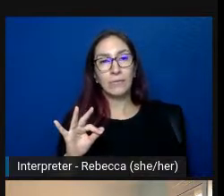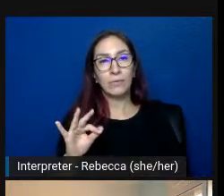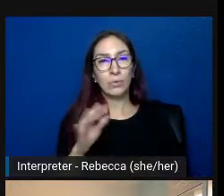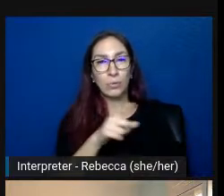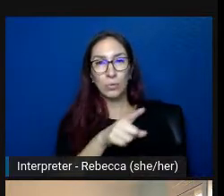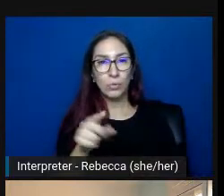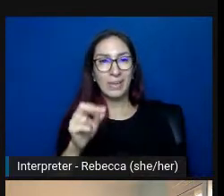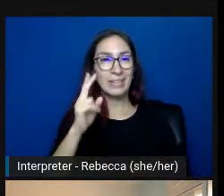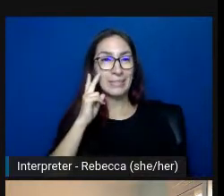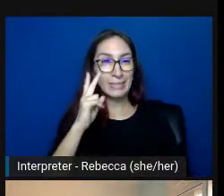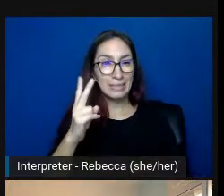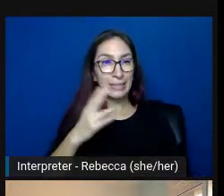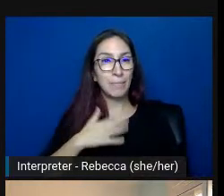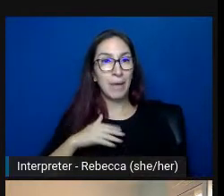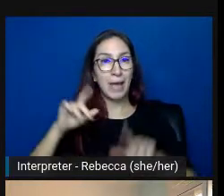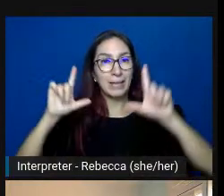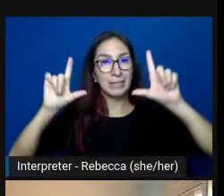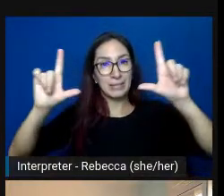What you can see here if you have a